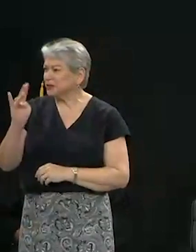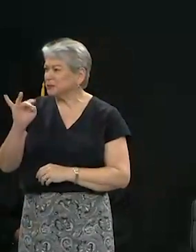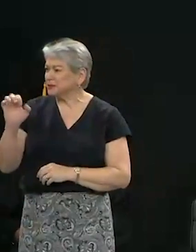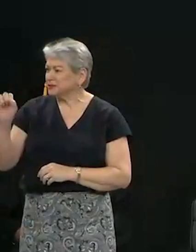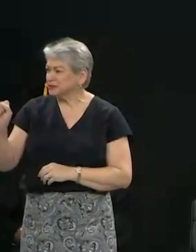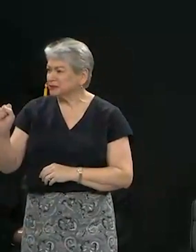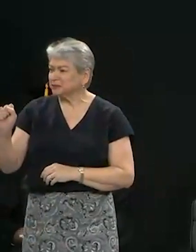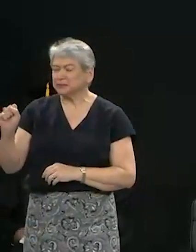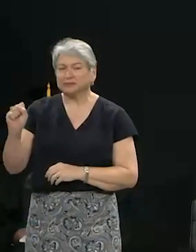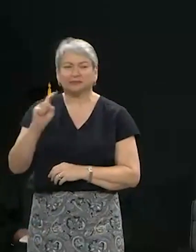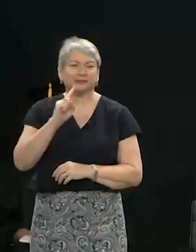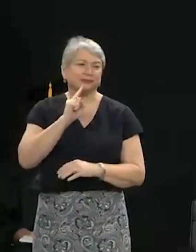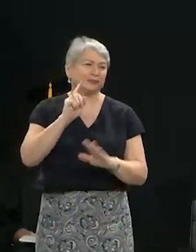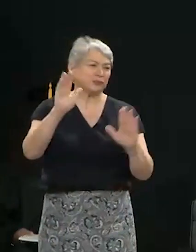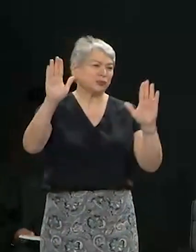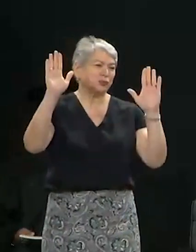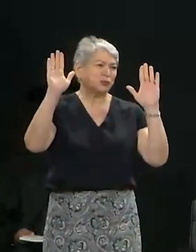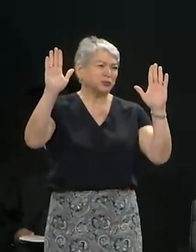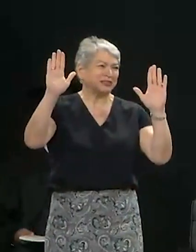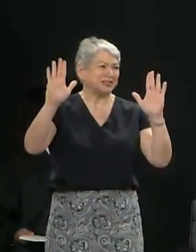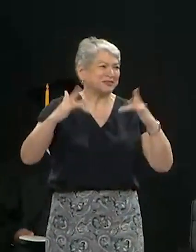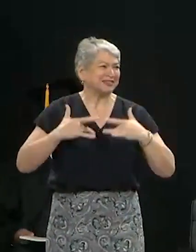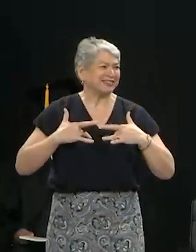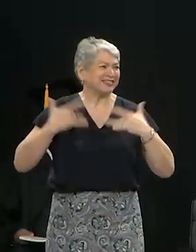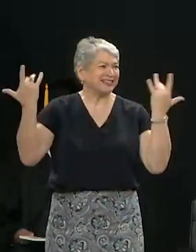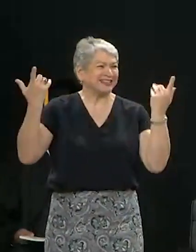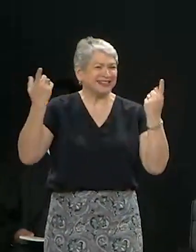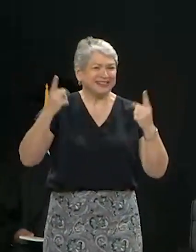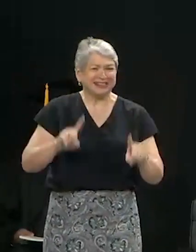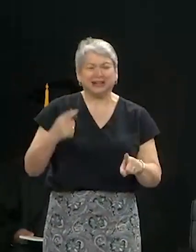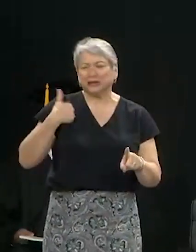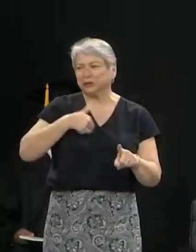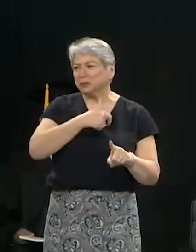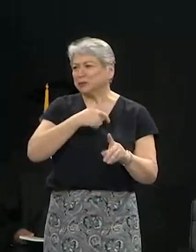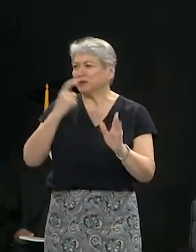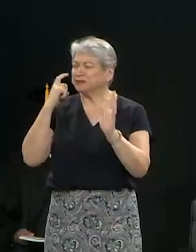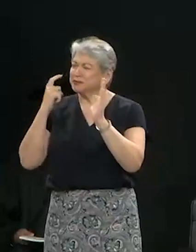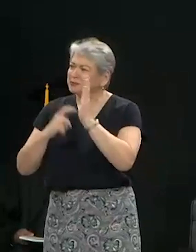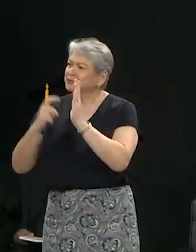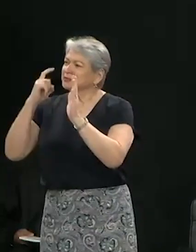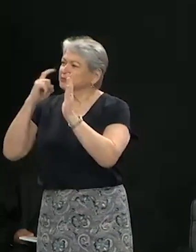are wonderful occasions as we acknowledge the achievements of our students